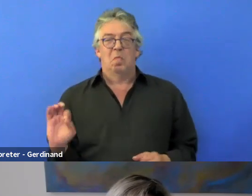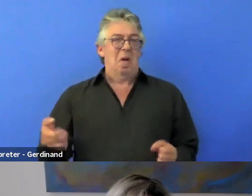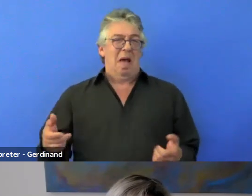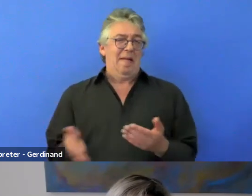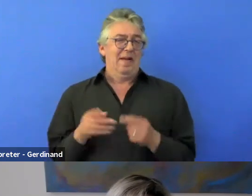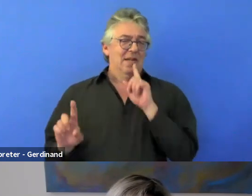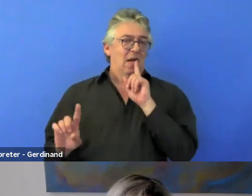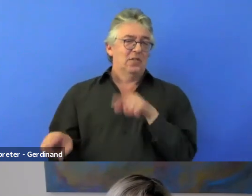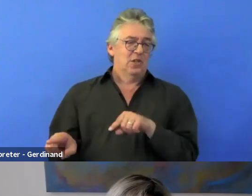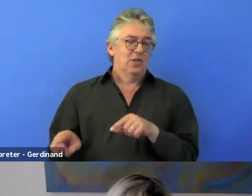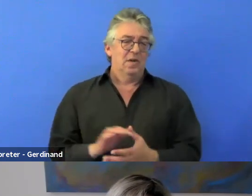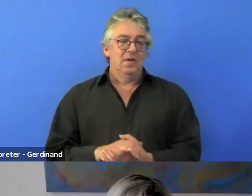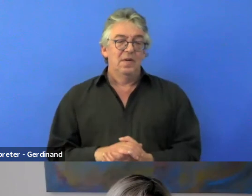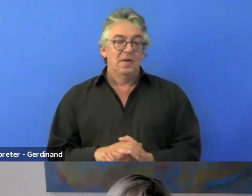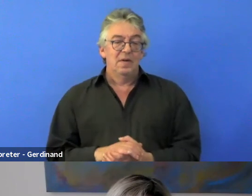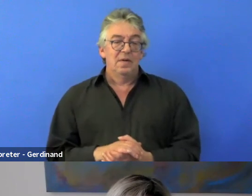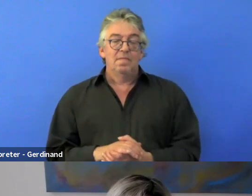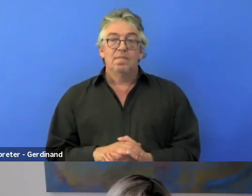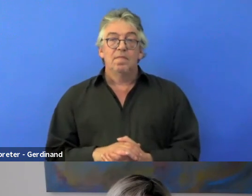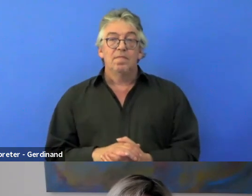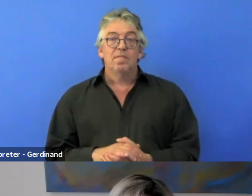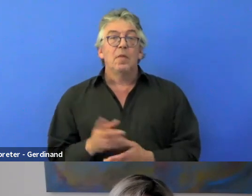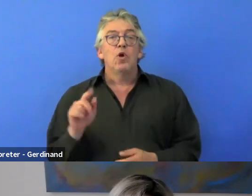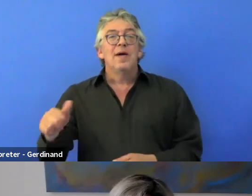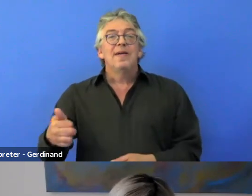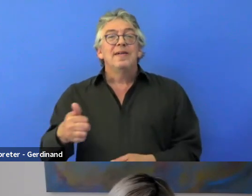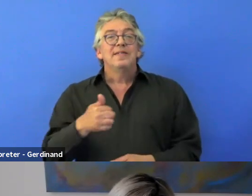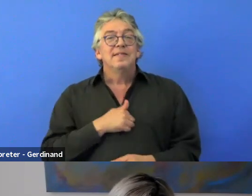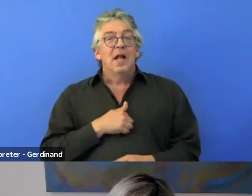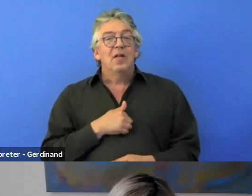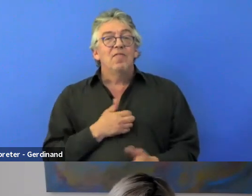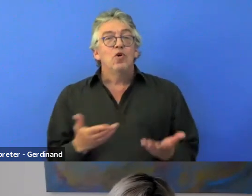about the self-service terminals, whether will they be included